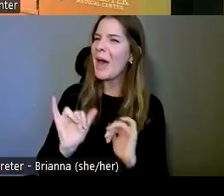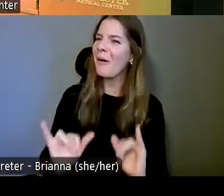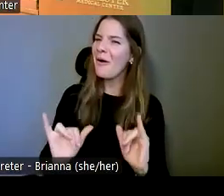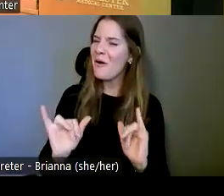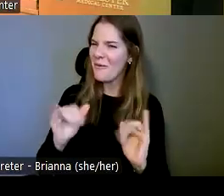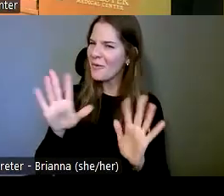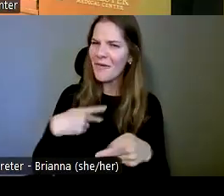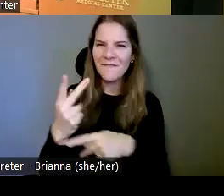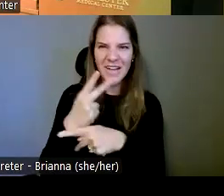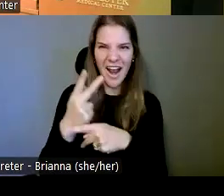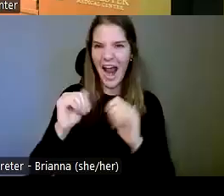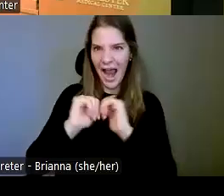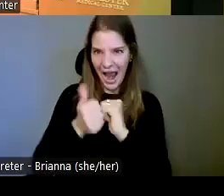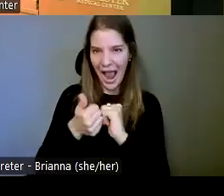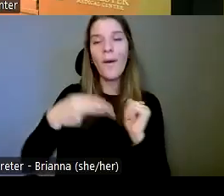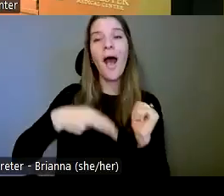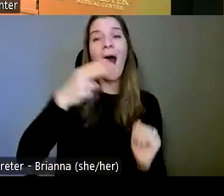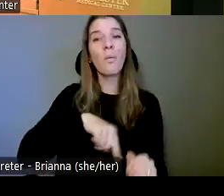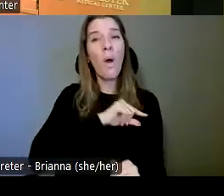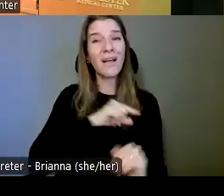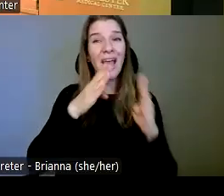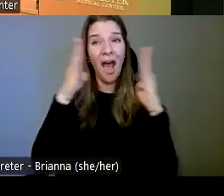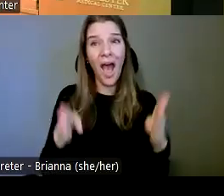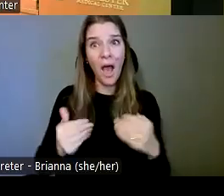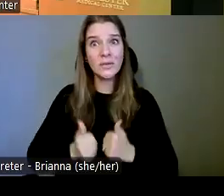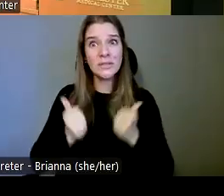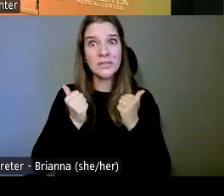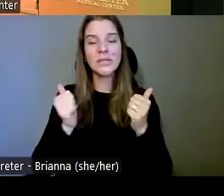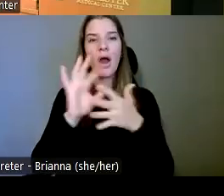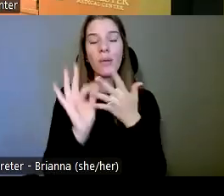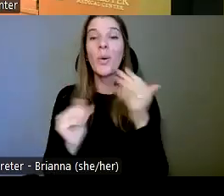out how do you do high quality housing with sort of the support services with sort of integrated